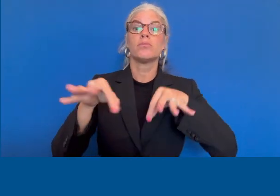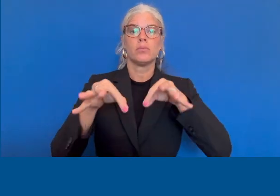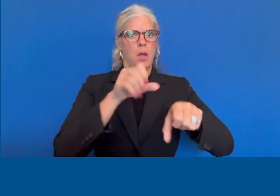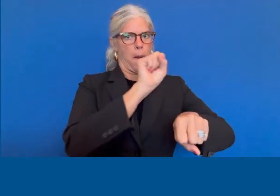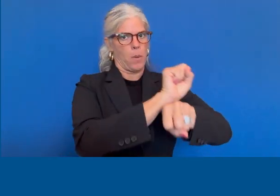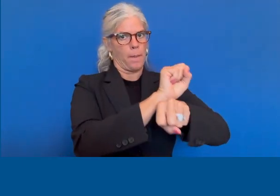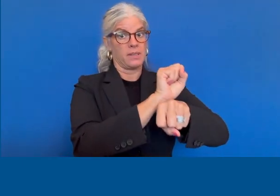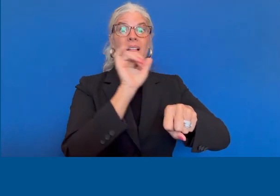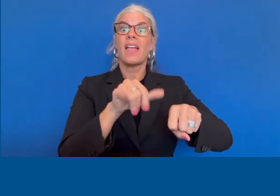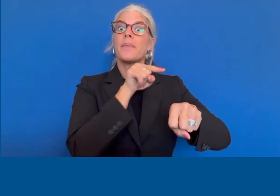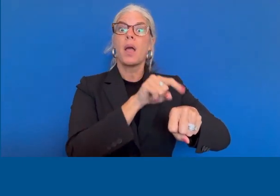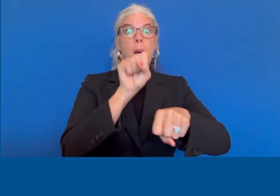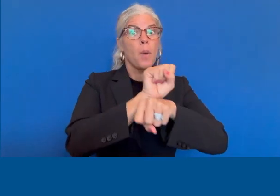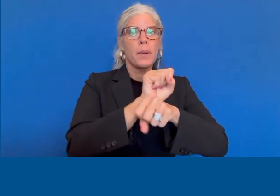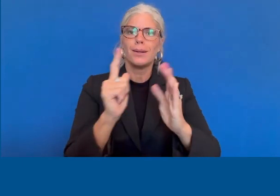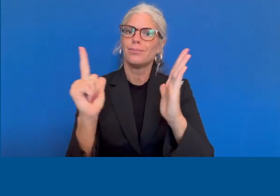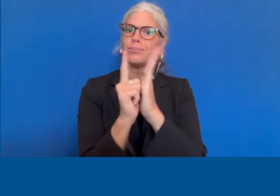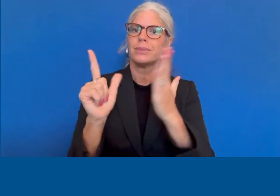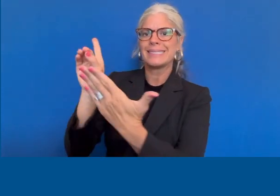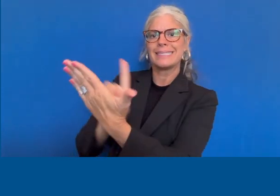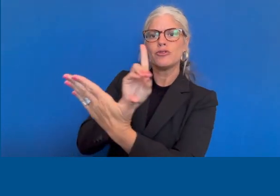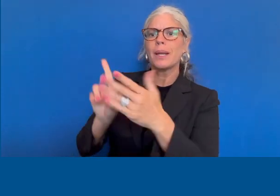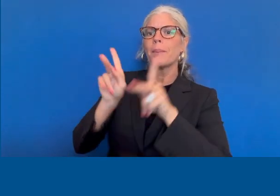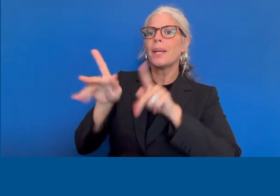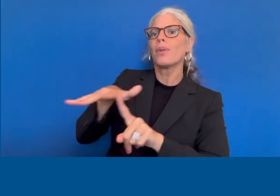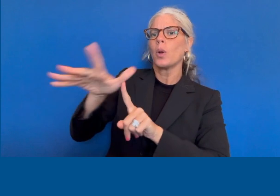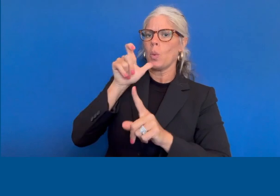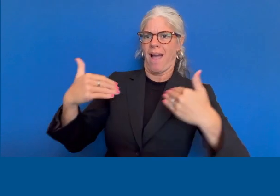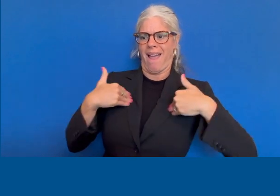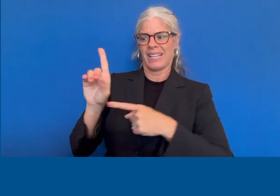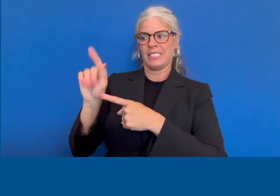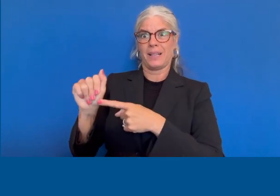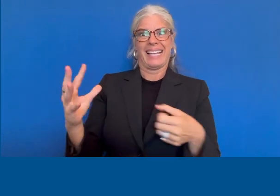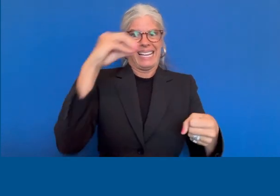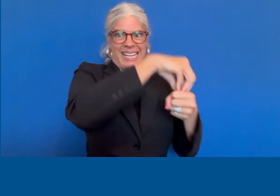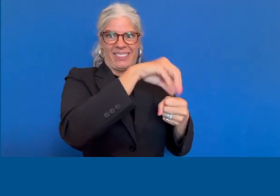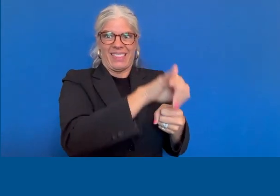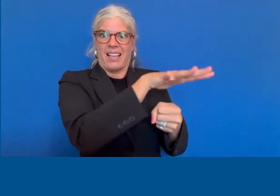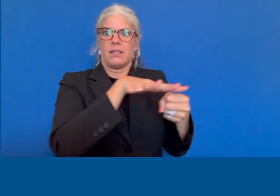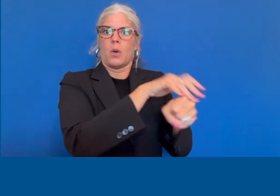Title I of the ADA covers employment and it prohibits discrimination against people with disabilities in the workplace.